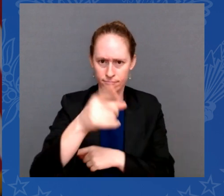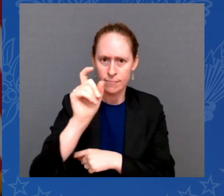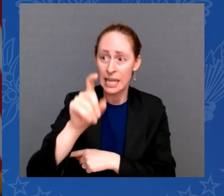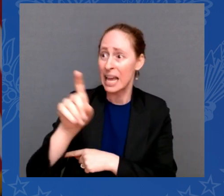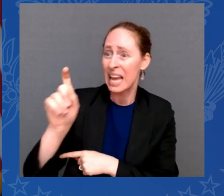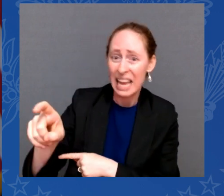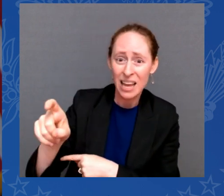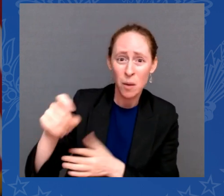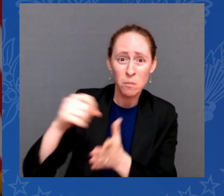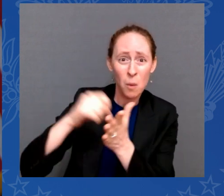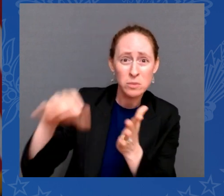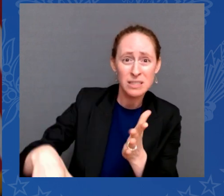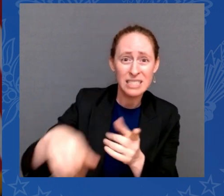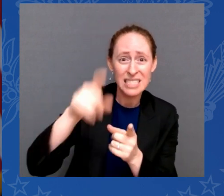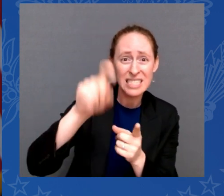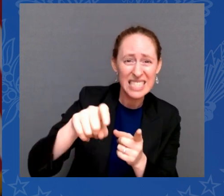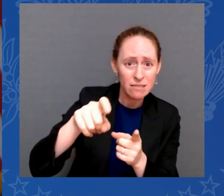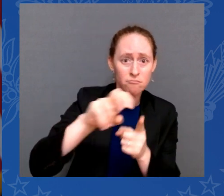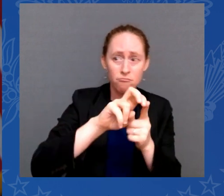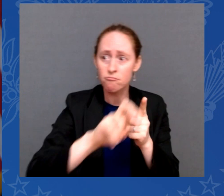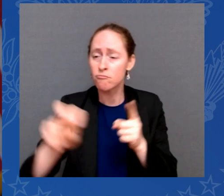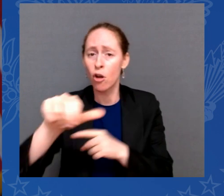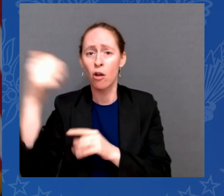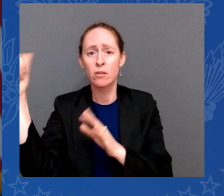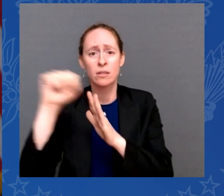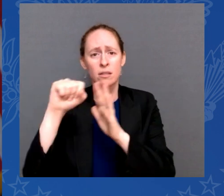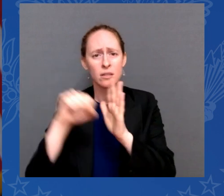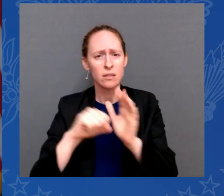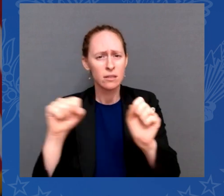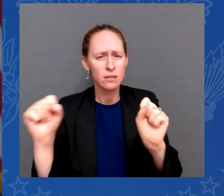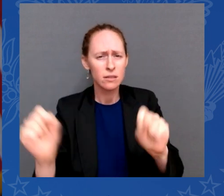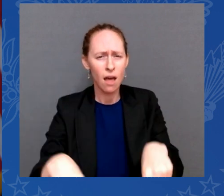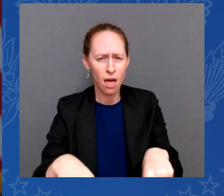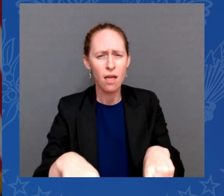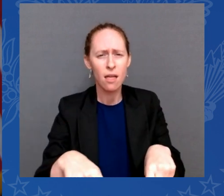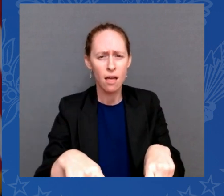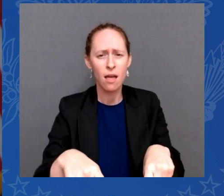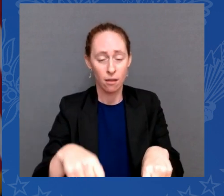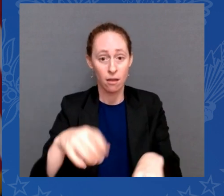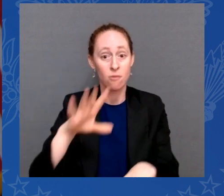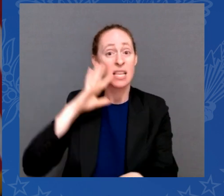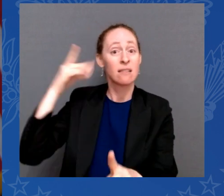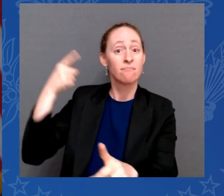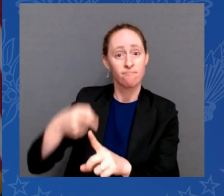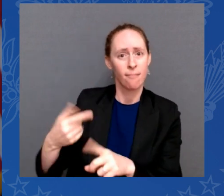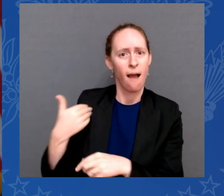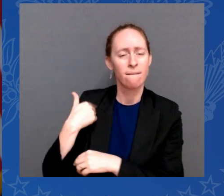Under fundamental First Amendment principles, people must also remain free to inform and counsel